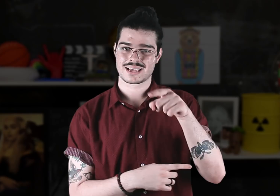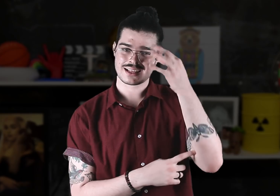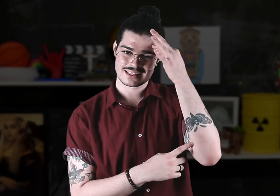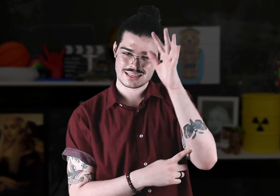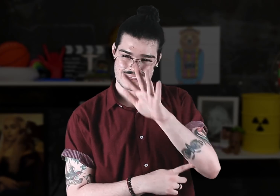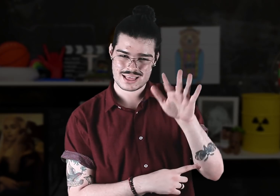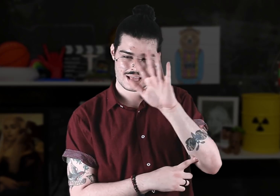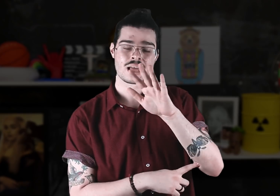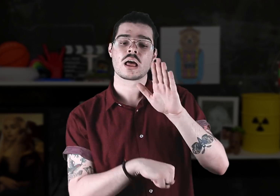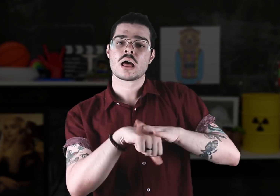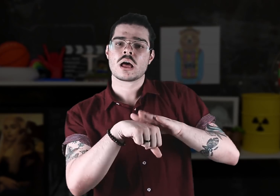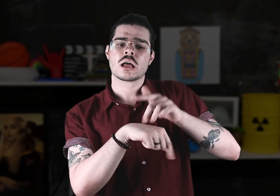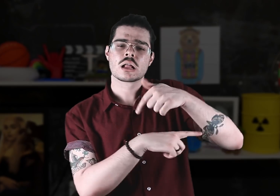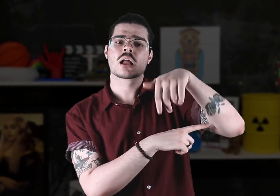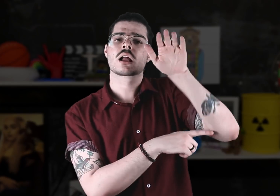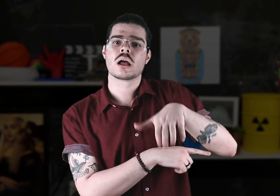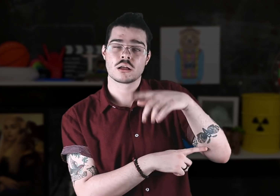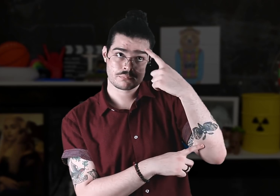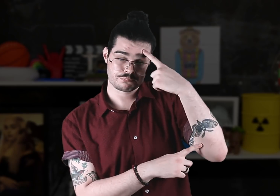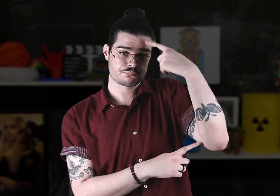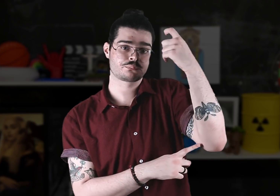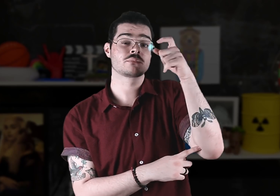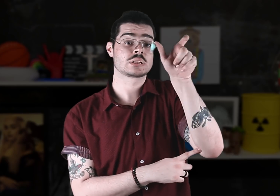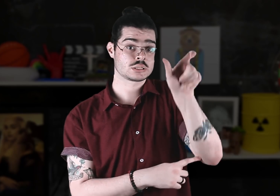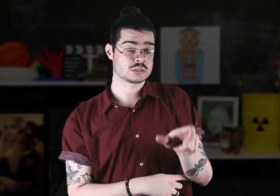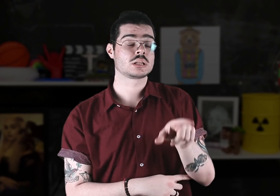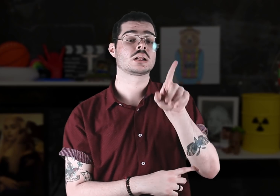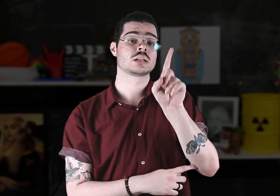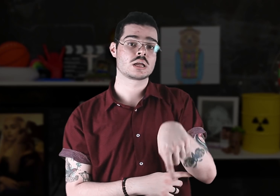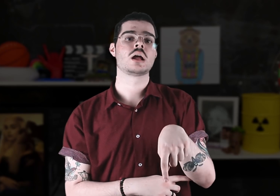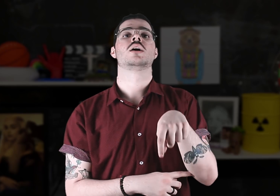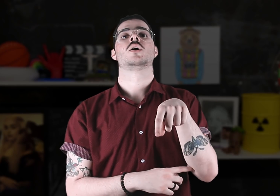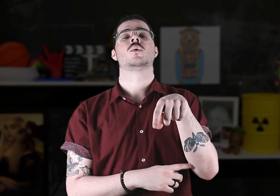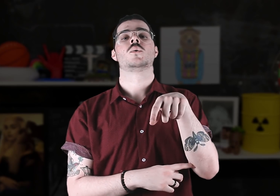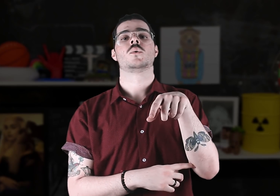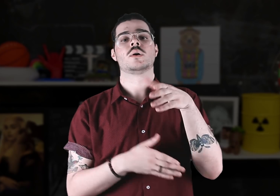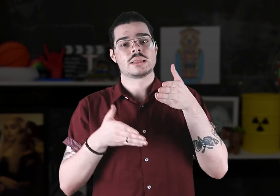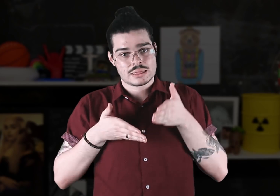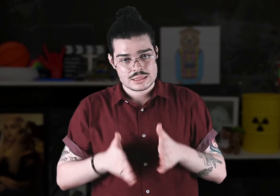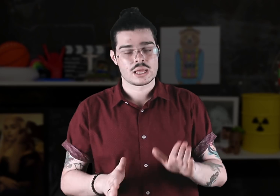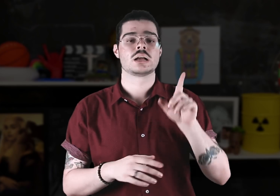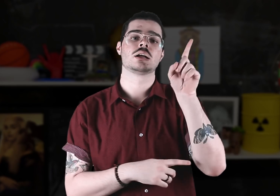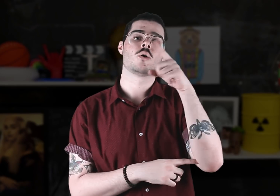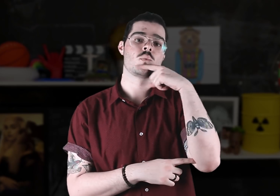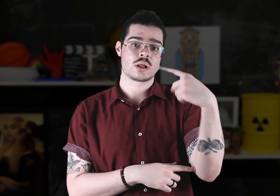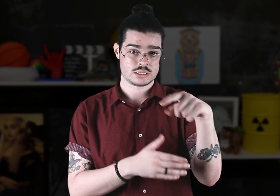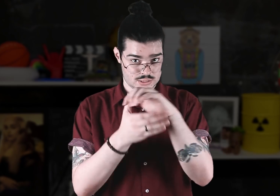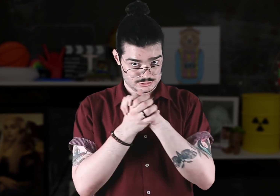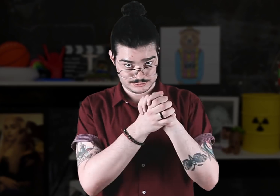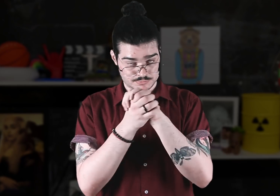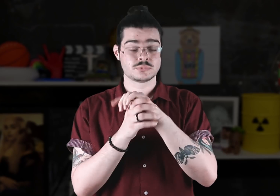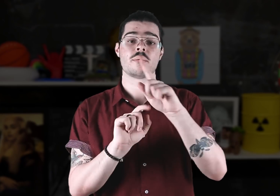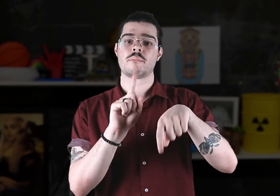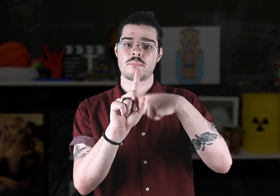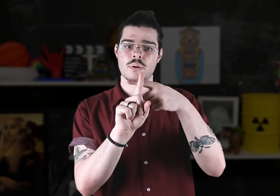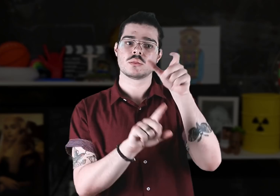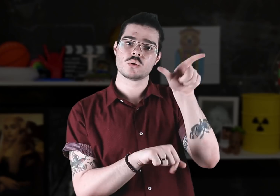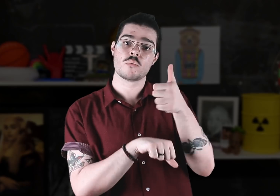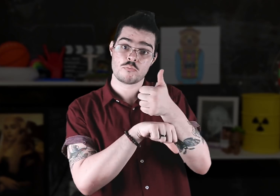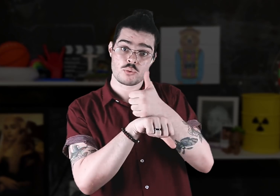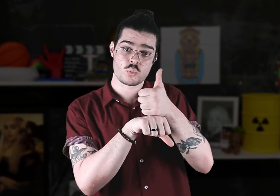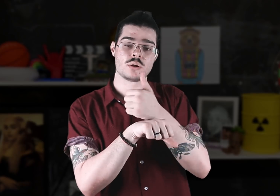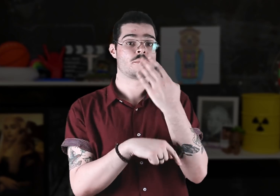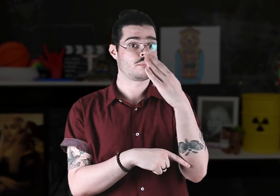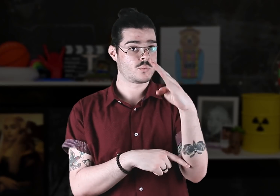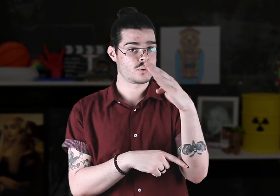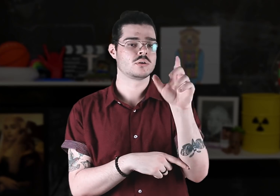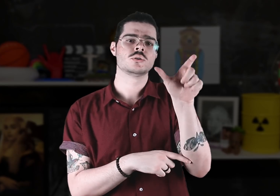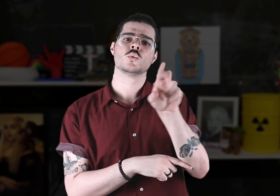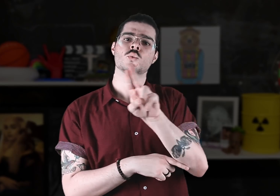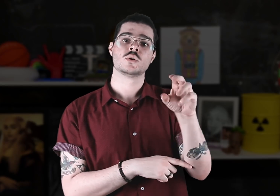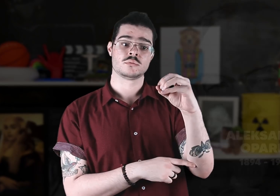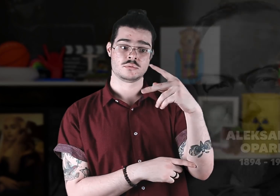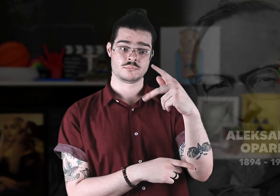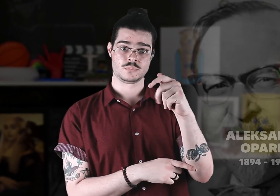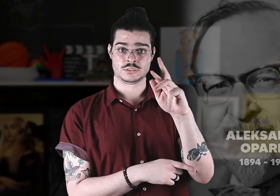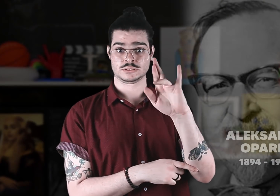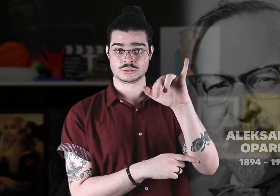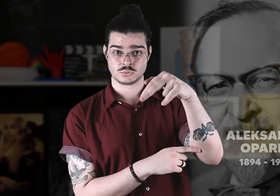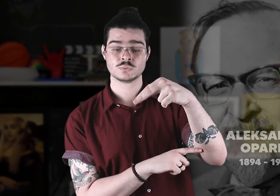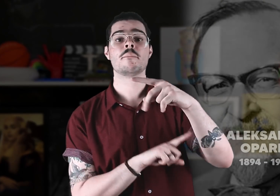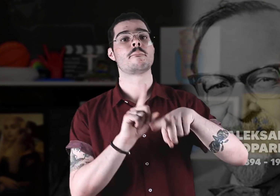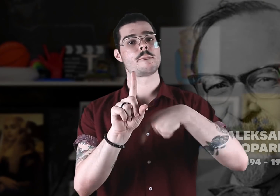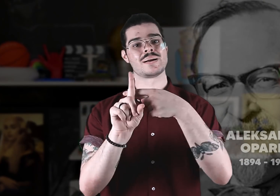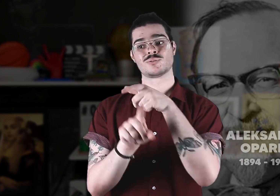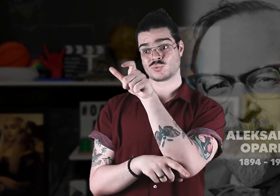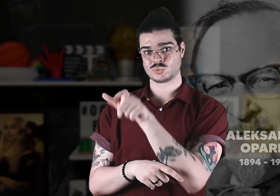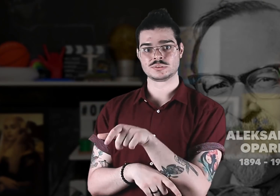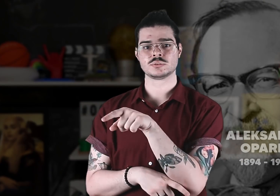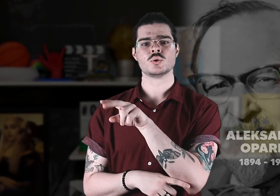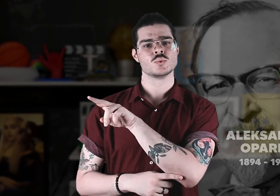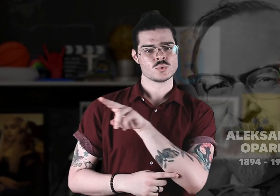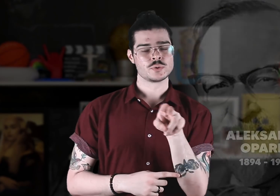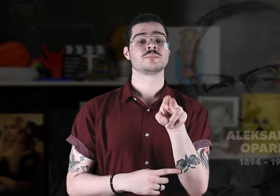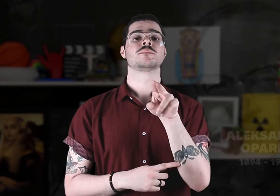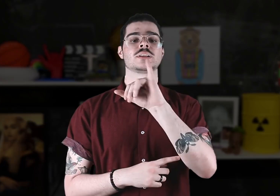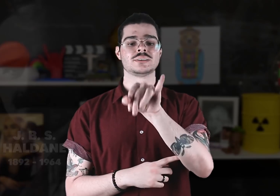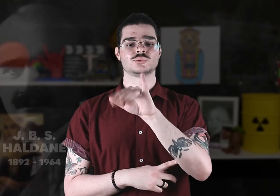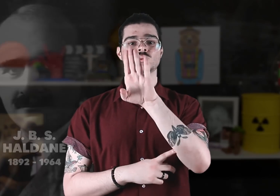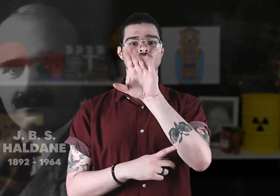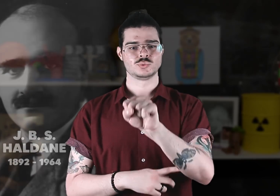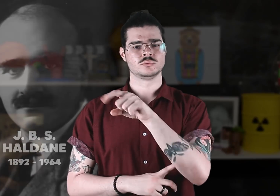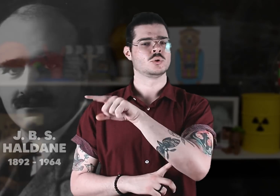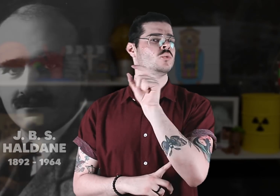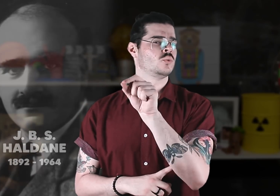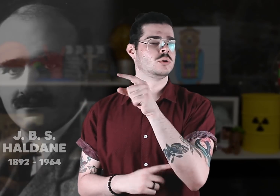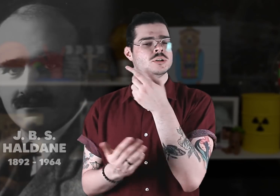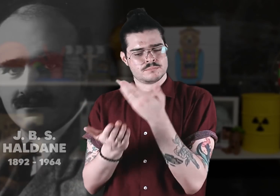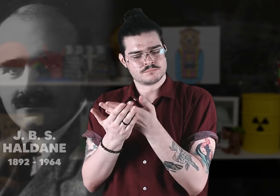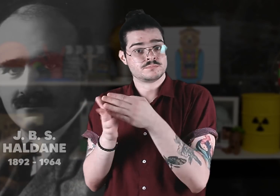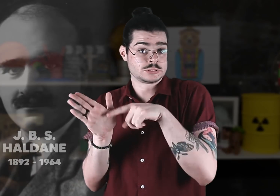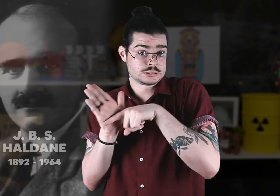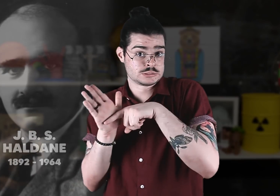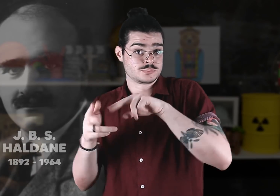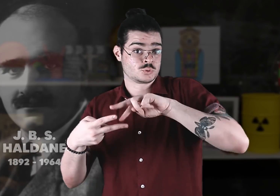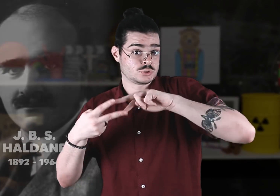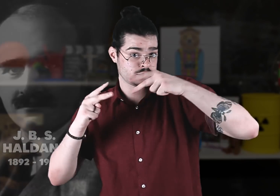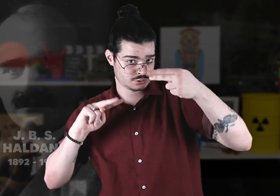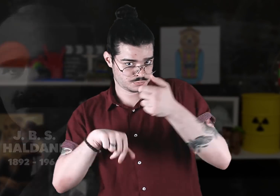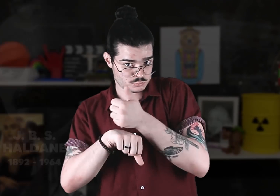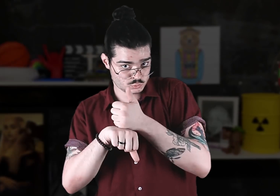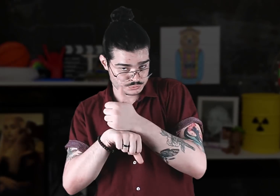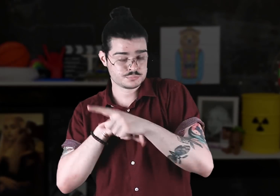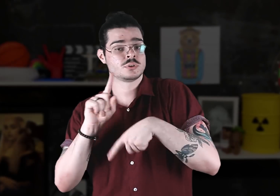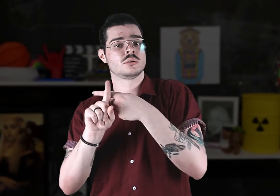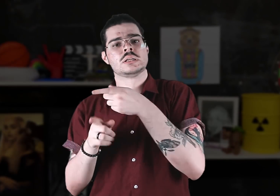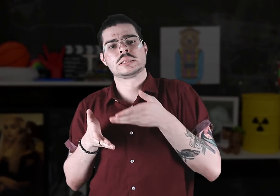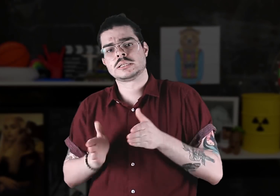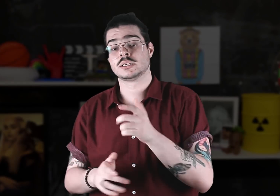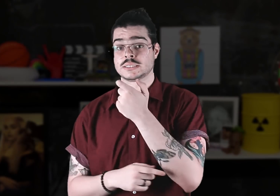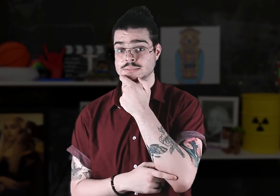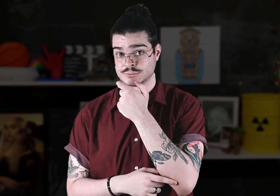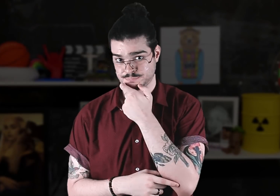by Soviet biologist Aleksandr Oparin and British geneticist JBS Haldane.